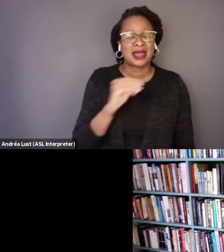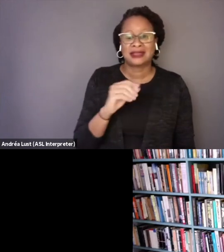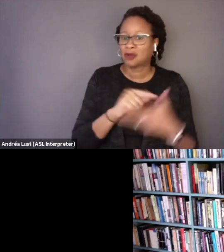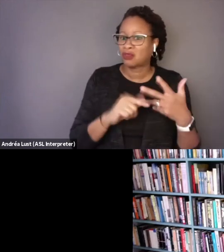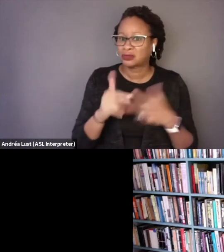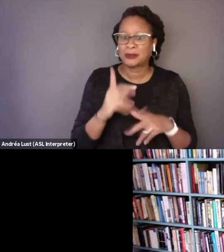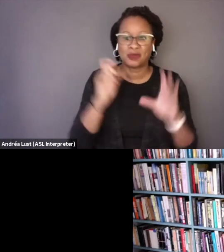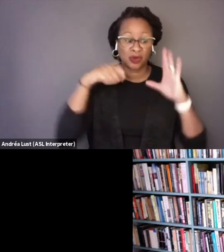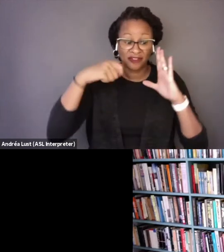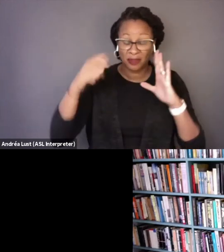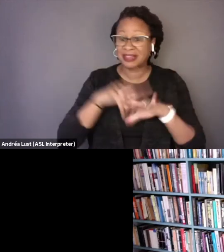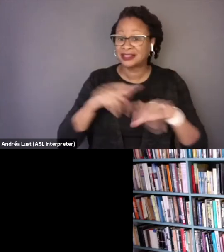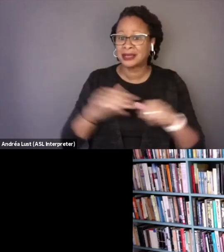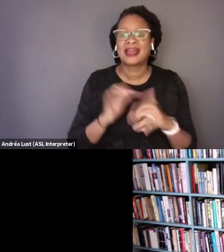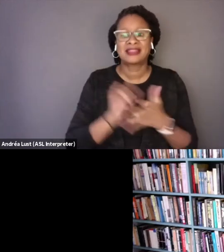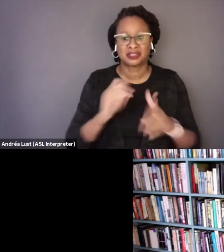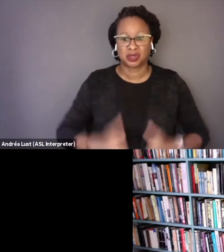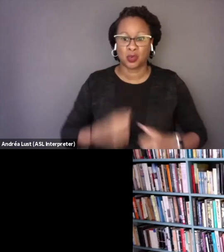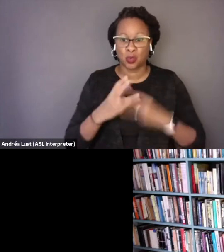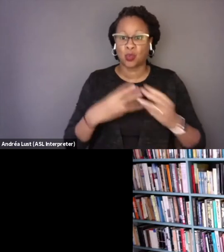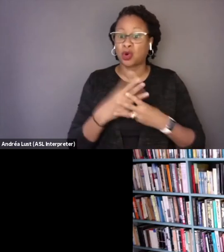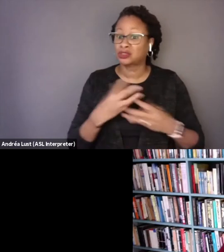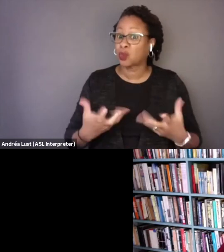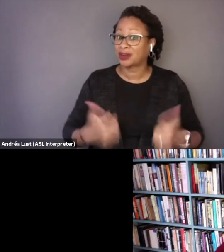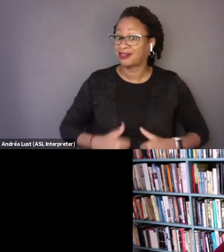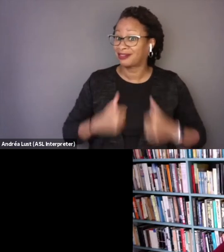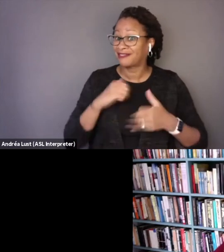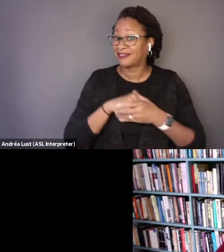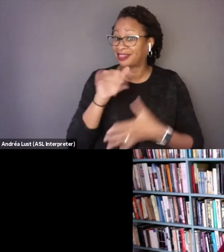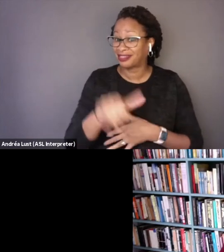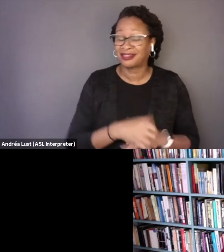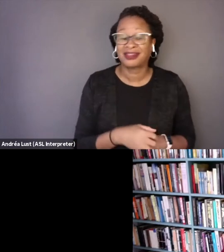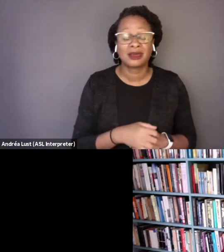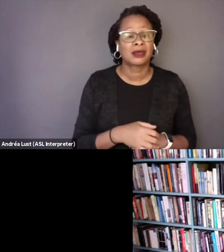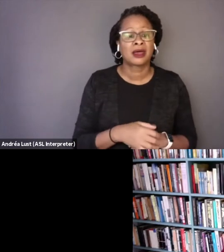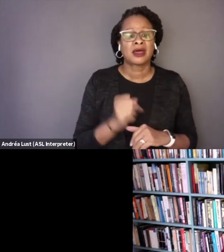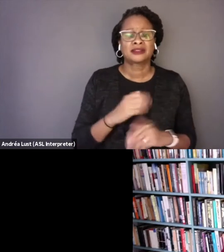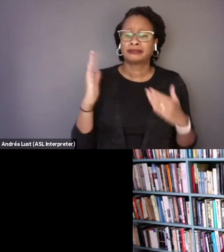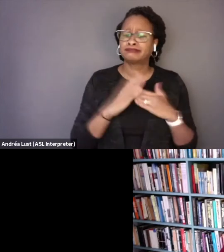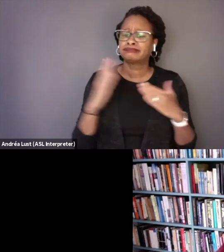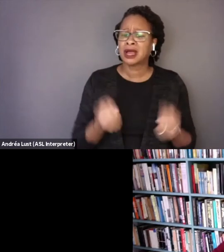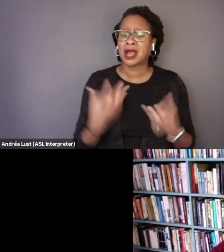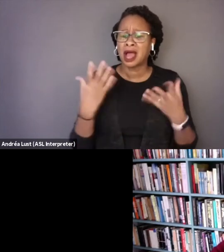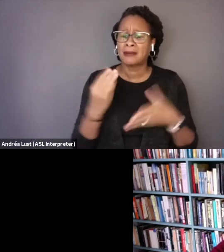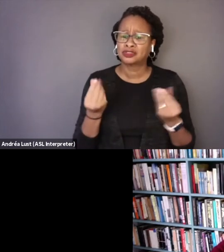So, that was the creative choice that I made. And so ultimately, how much material did you end up working with?